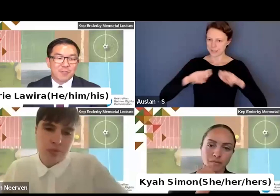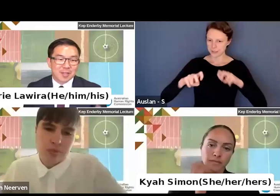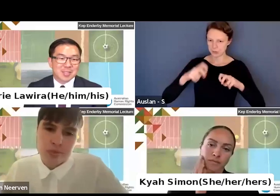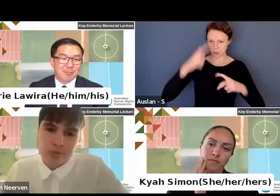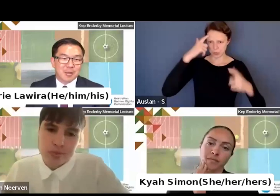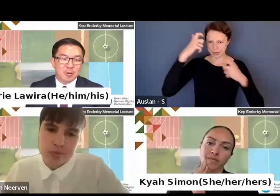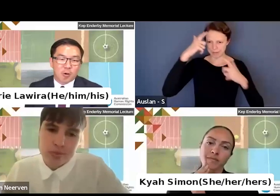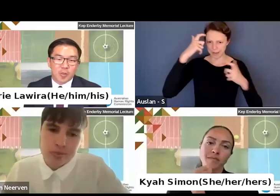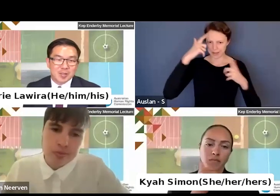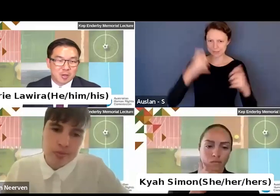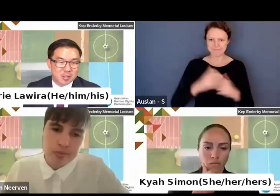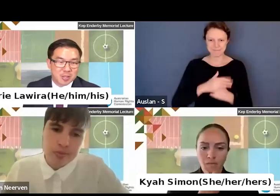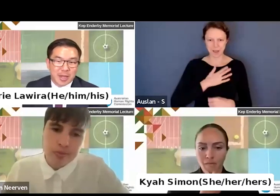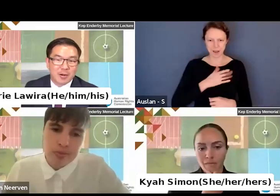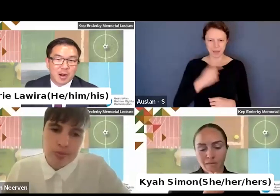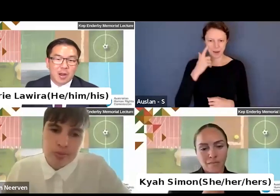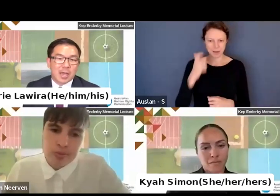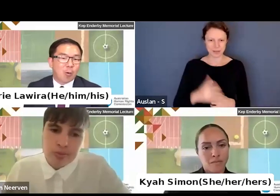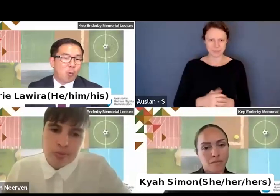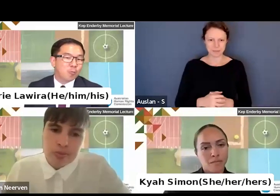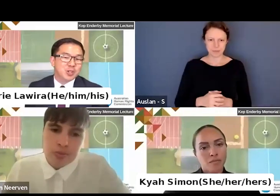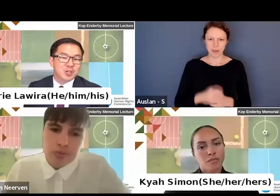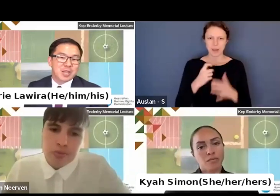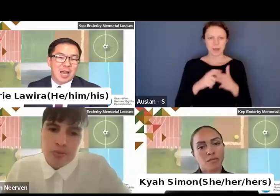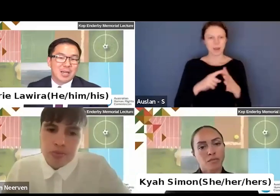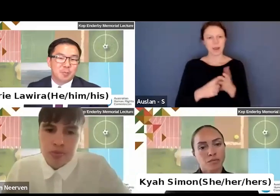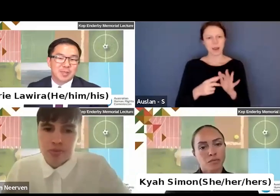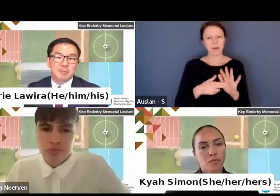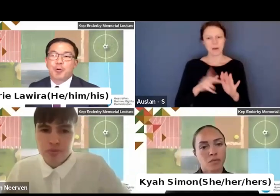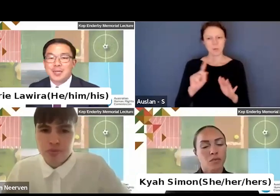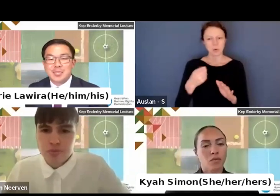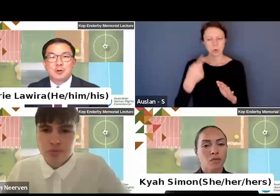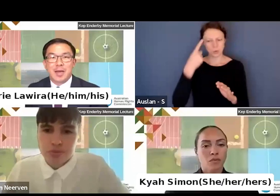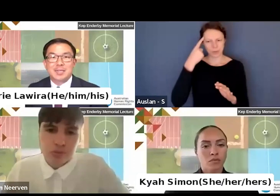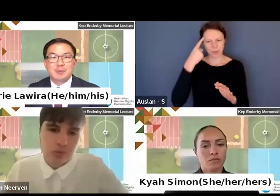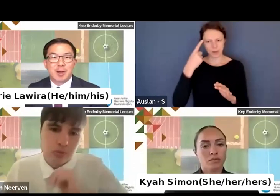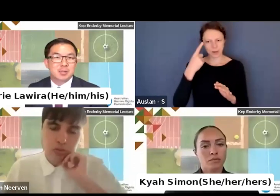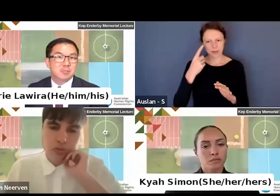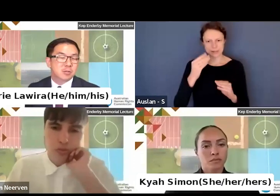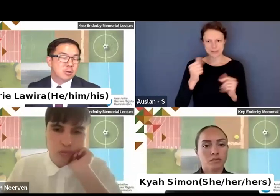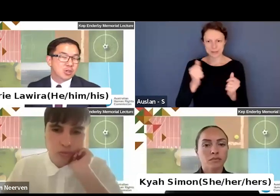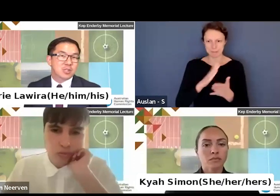If I could stay with you on this question, Karen, what would you say would be some practical anti-racism solutions